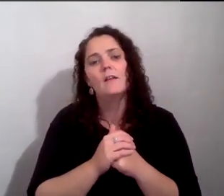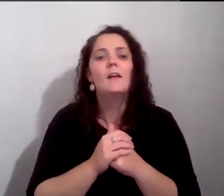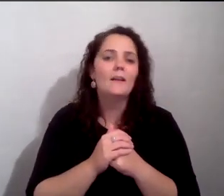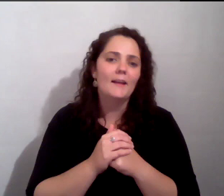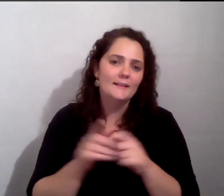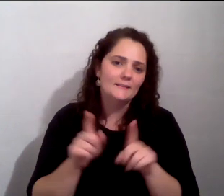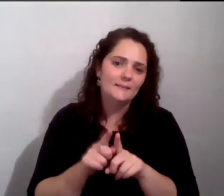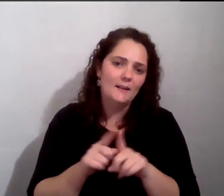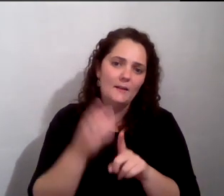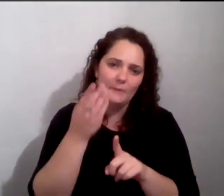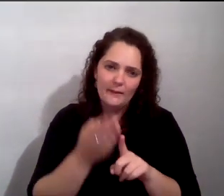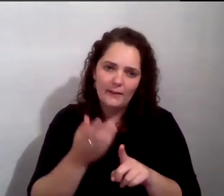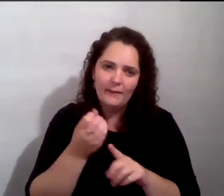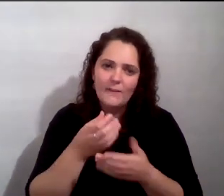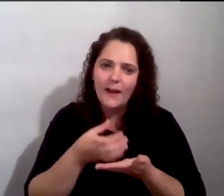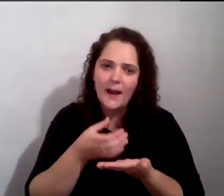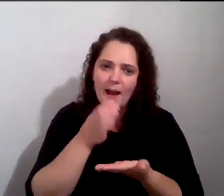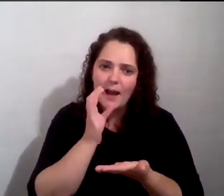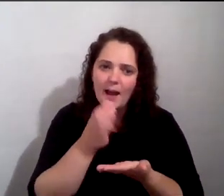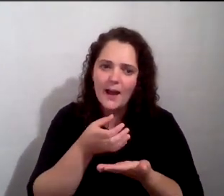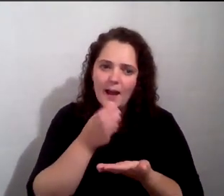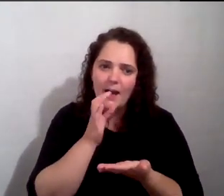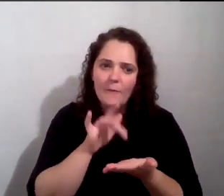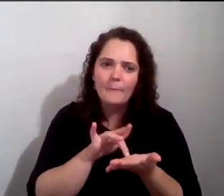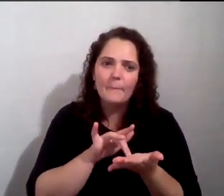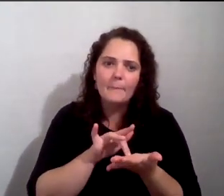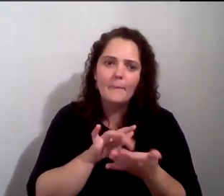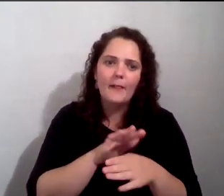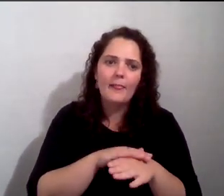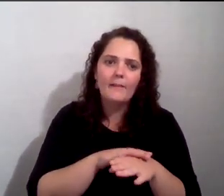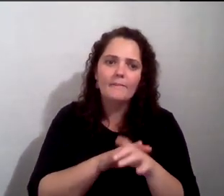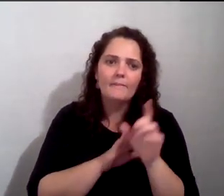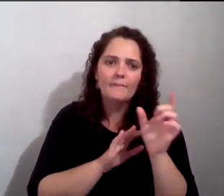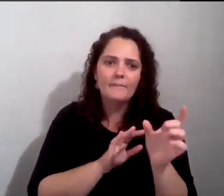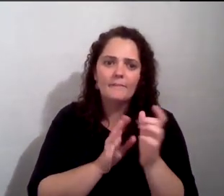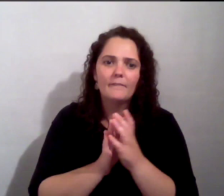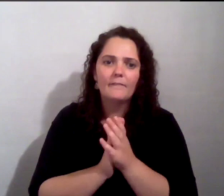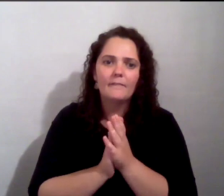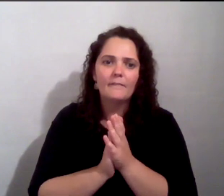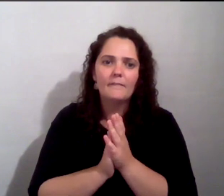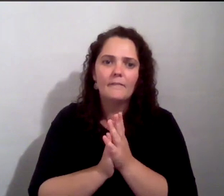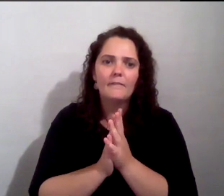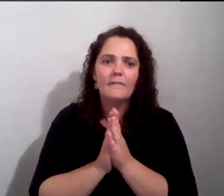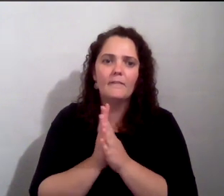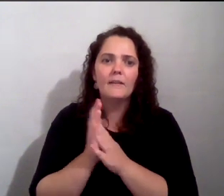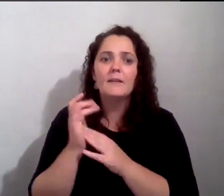that, the suggestion of an outstretched hand of Christ within the garden. So I'd suggest that you spend